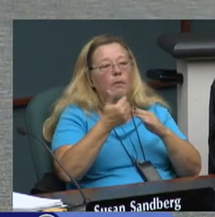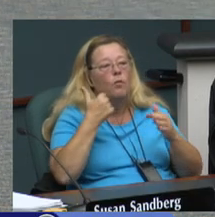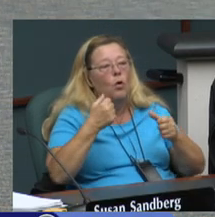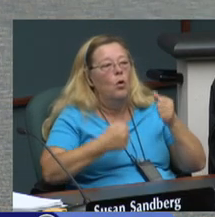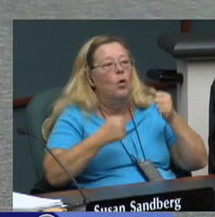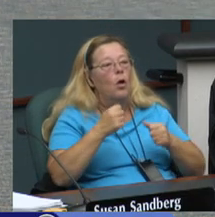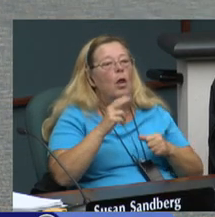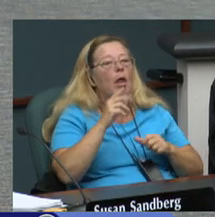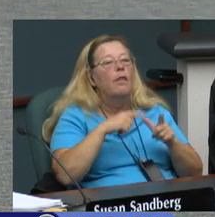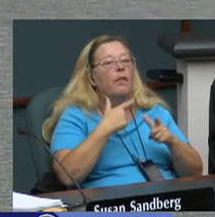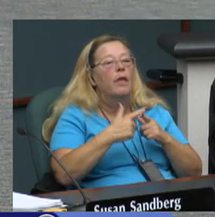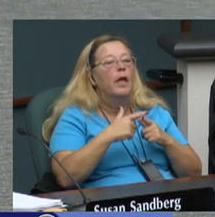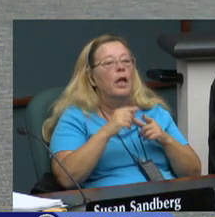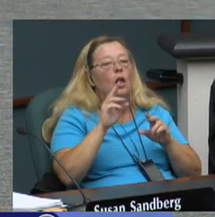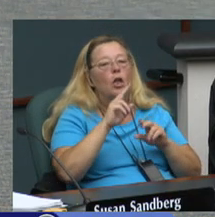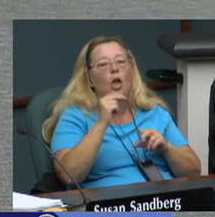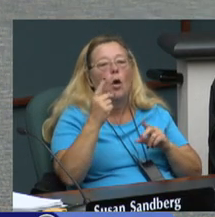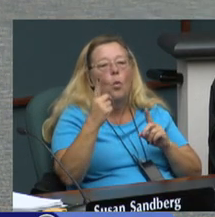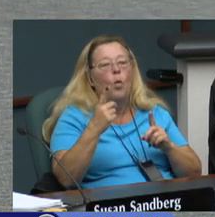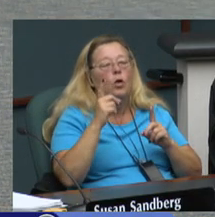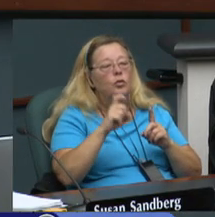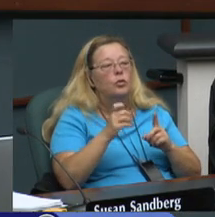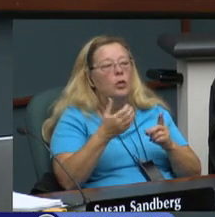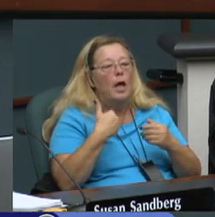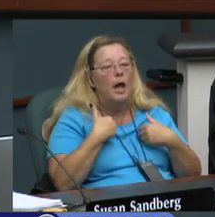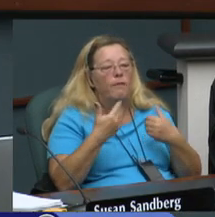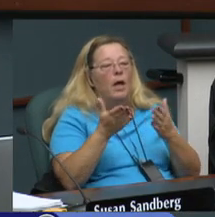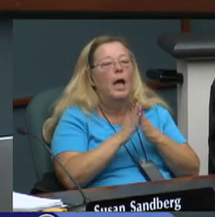be asking for requirements for automobiles that's the thing we talking